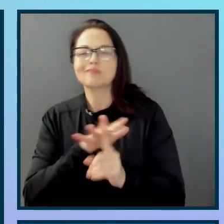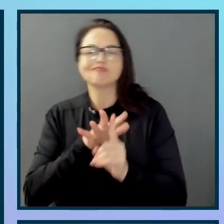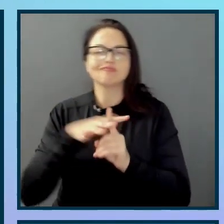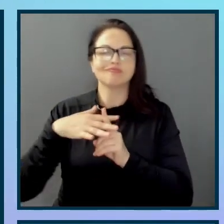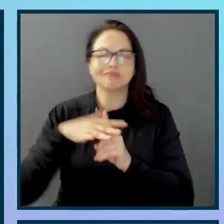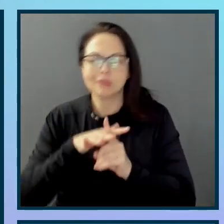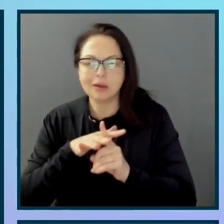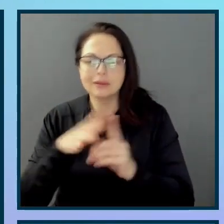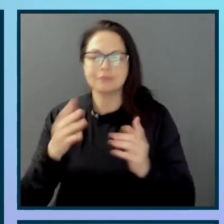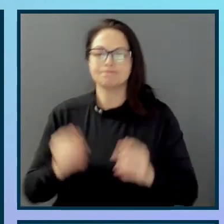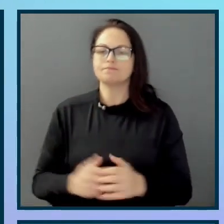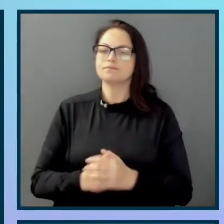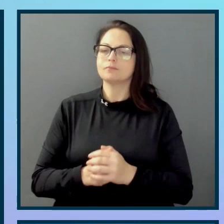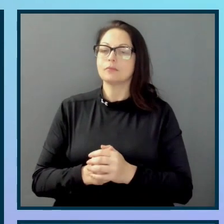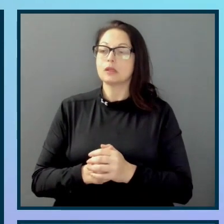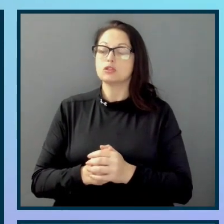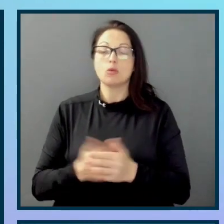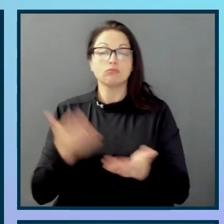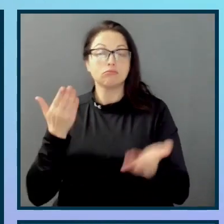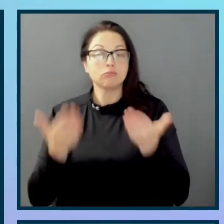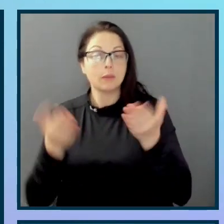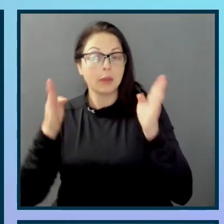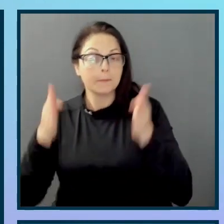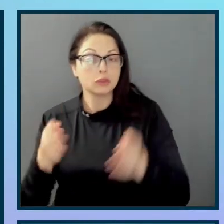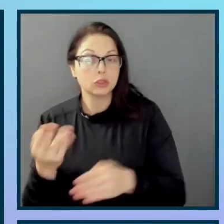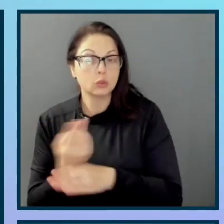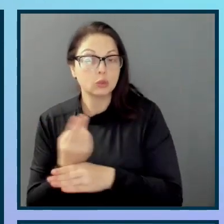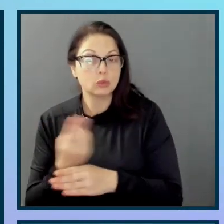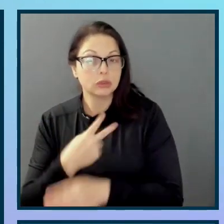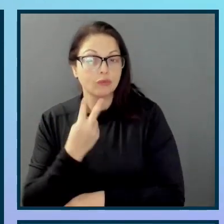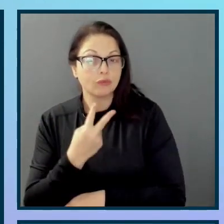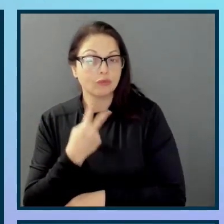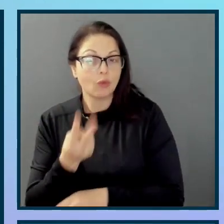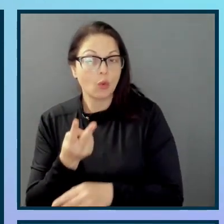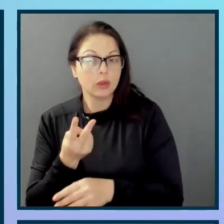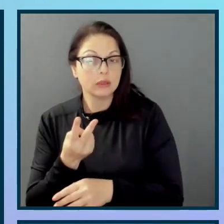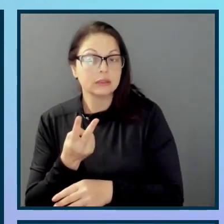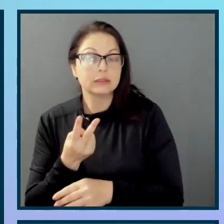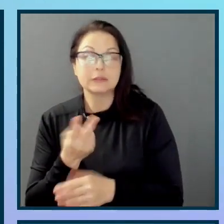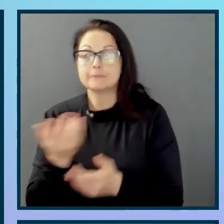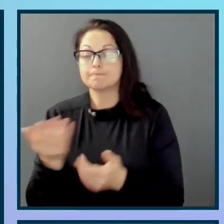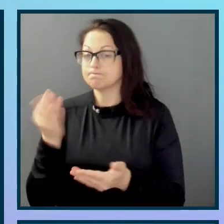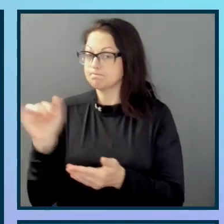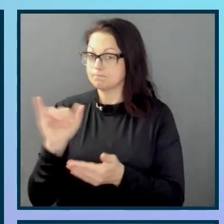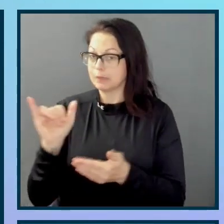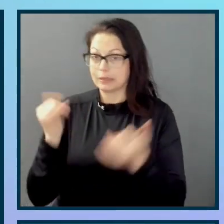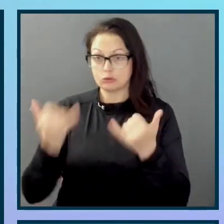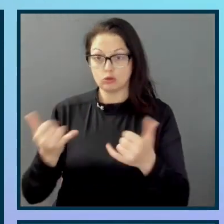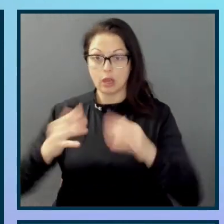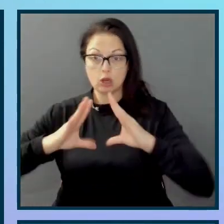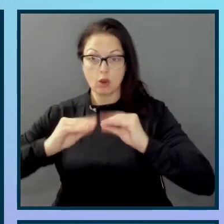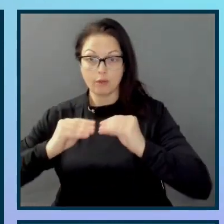with the audio most of the time, when they're at a conference, like we are here today, they may want to use a braille keyboard